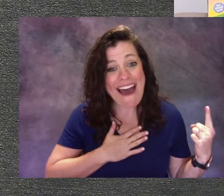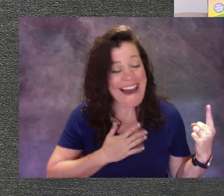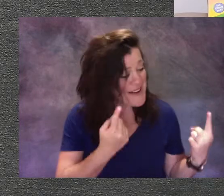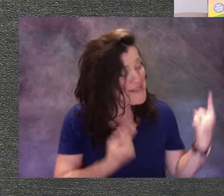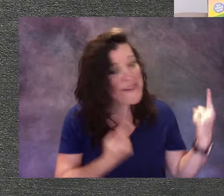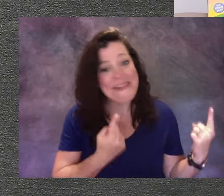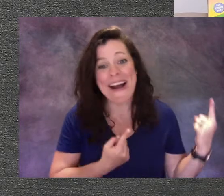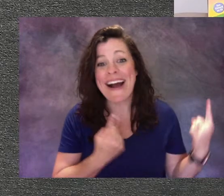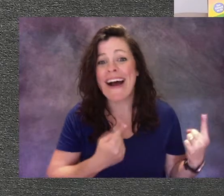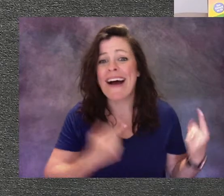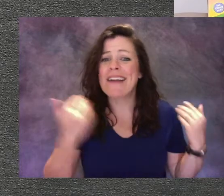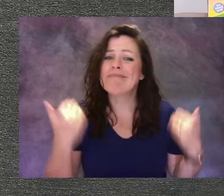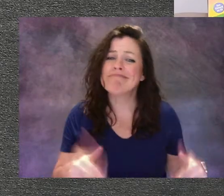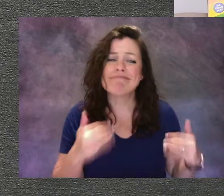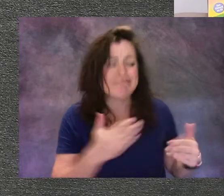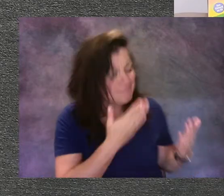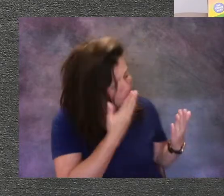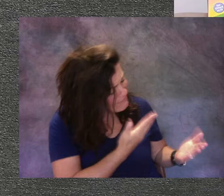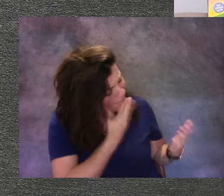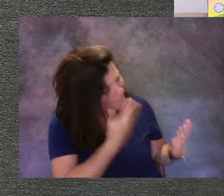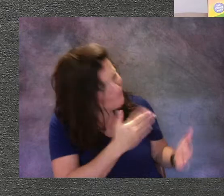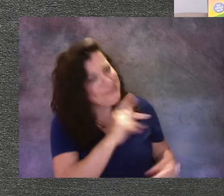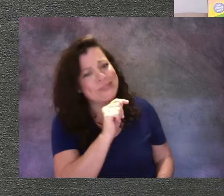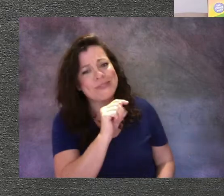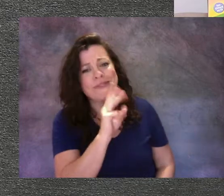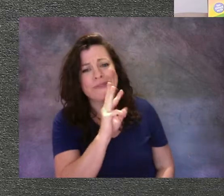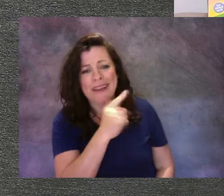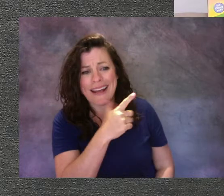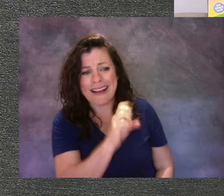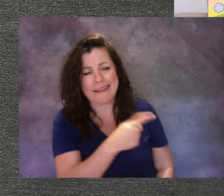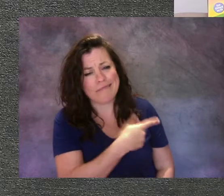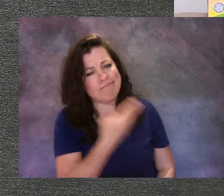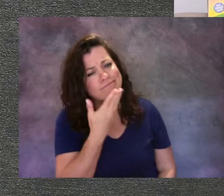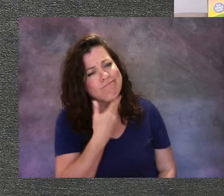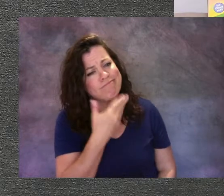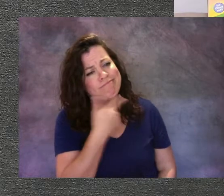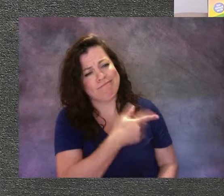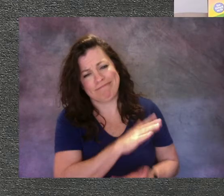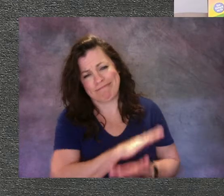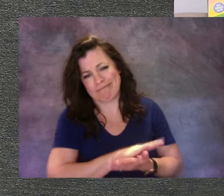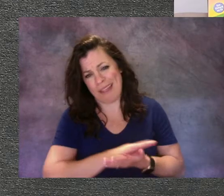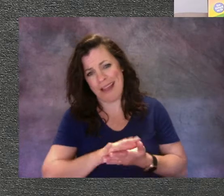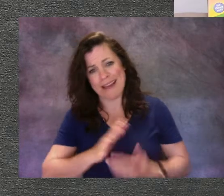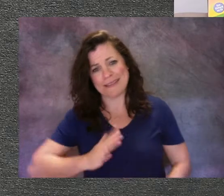Thank you so much. He's sharing. That is such nice manners. Oh, wait, what?